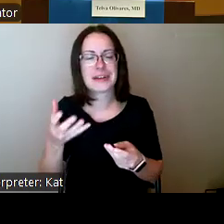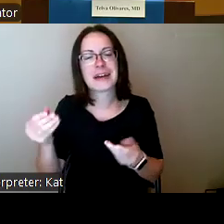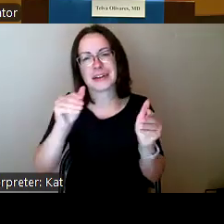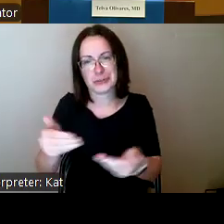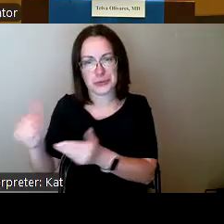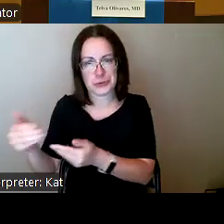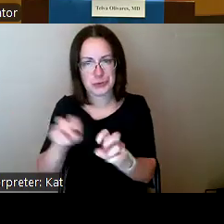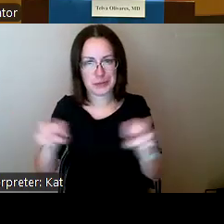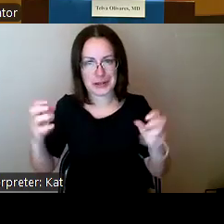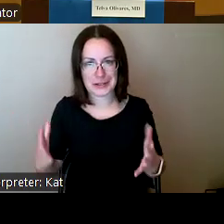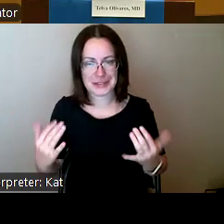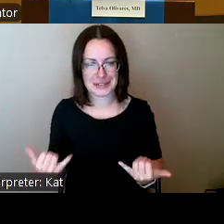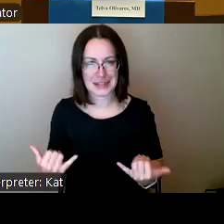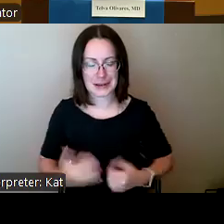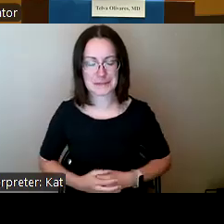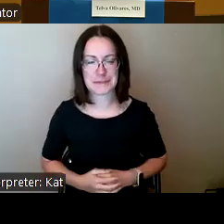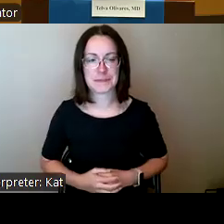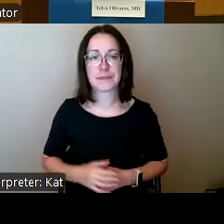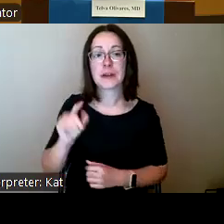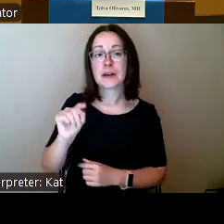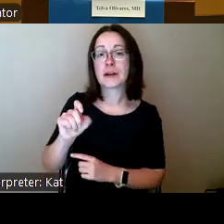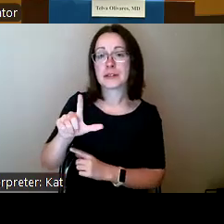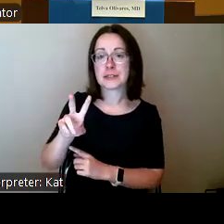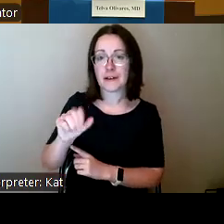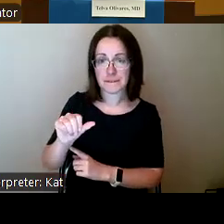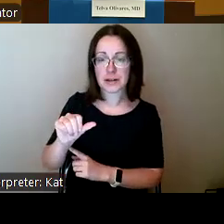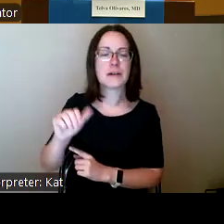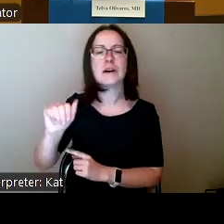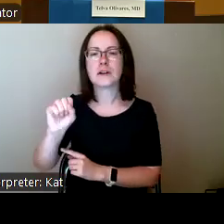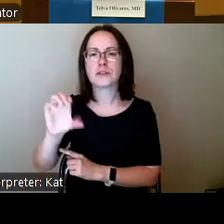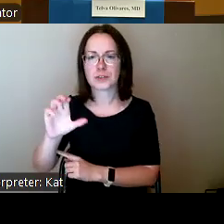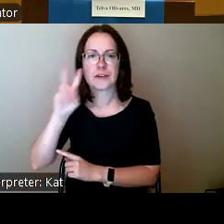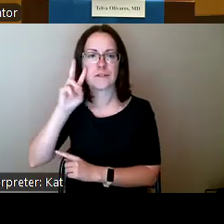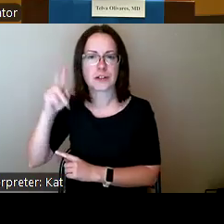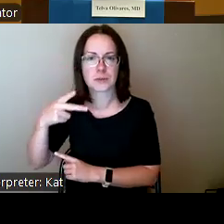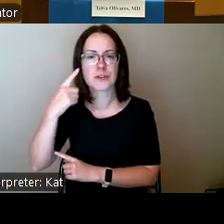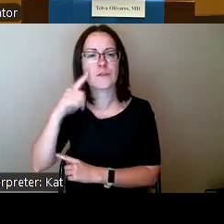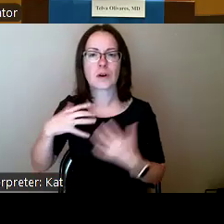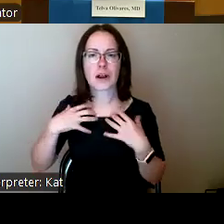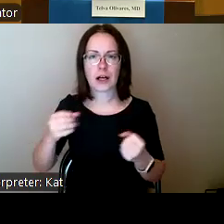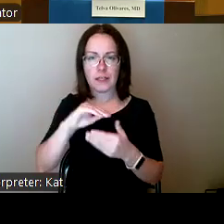today. Um Telva is the associate vice president of health outcomes optimization. She's also the